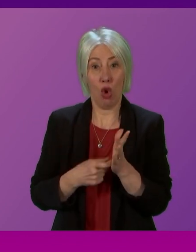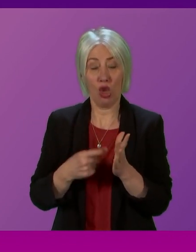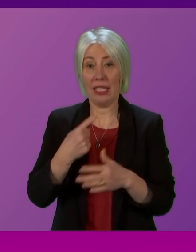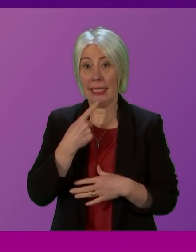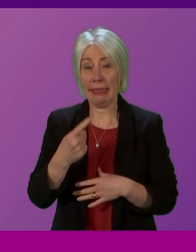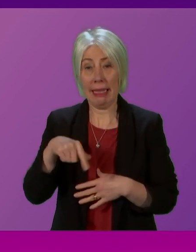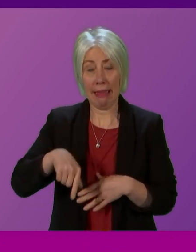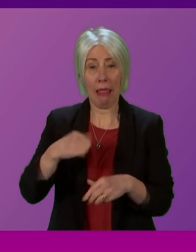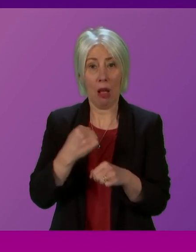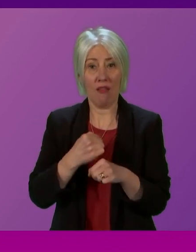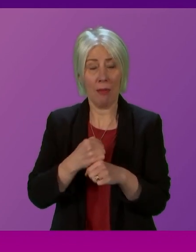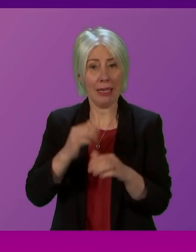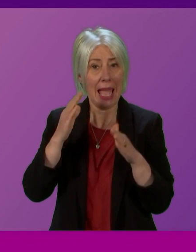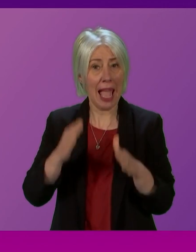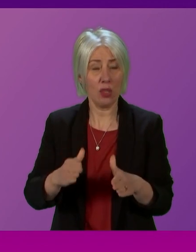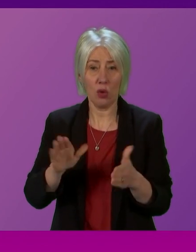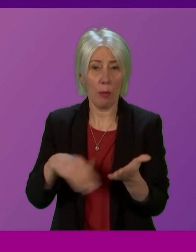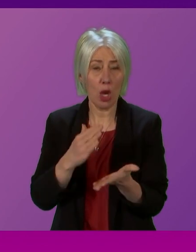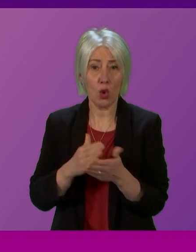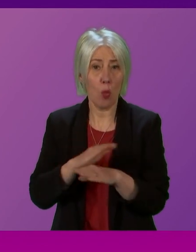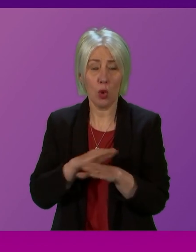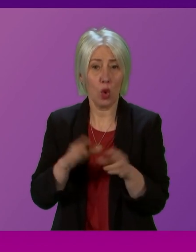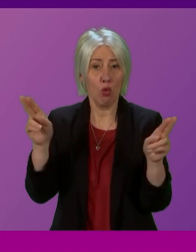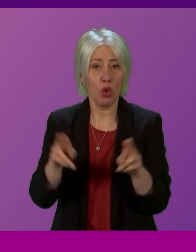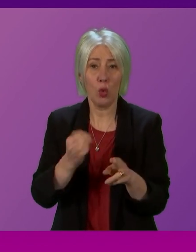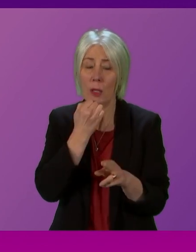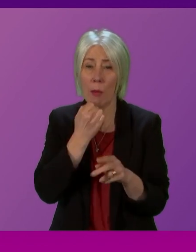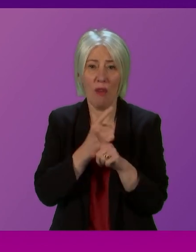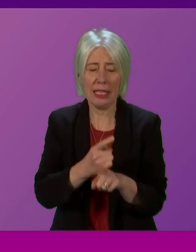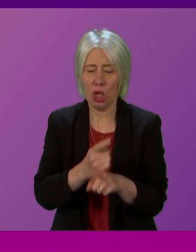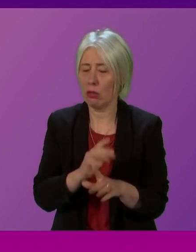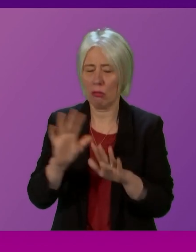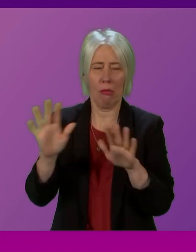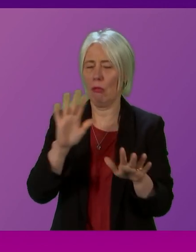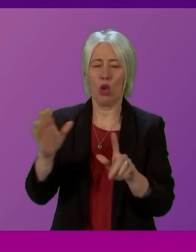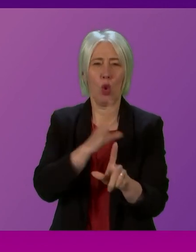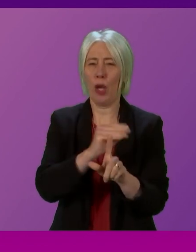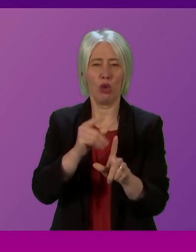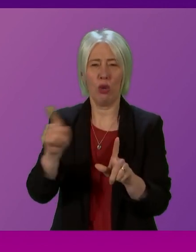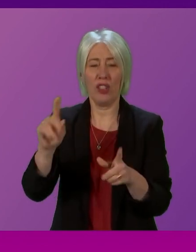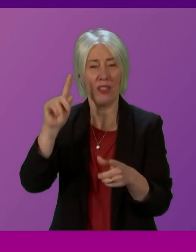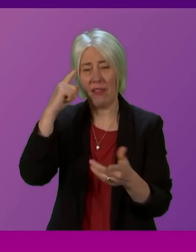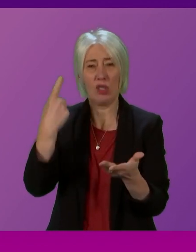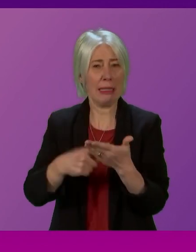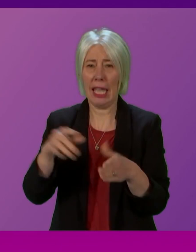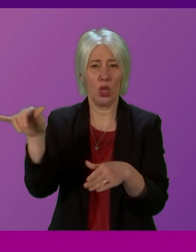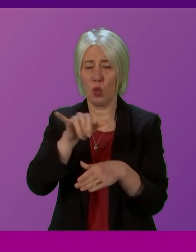the Government had to ensure that there will be no reductions in teacher numbers. The Tories should make up their minds about which side they are on.